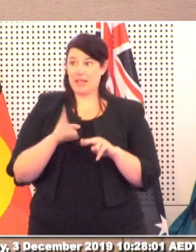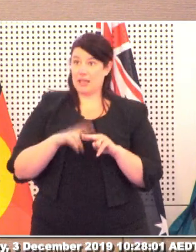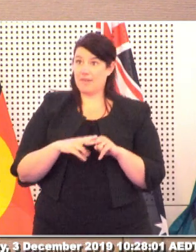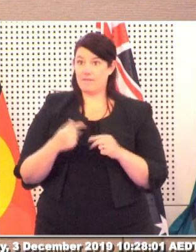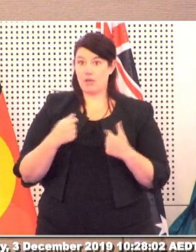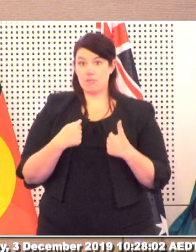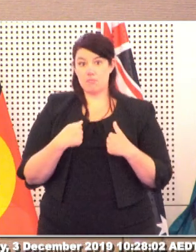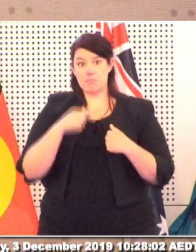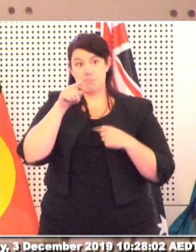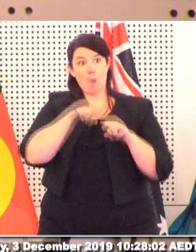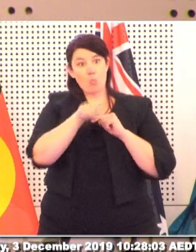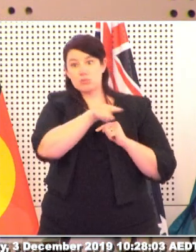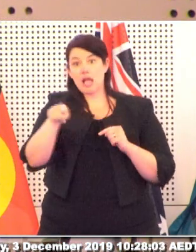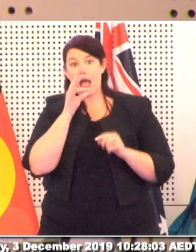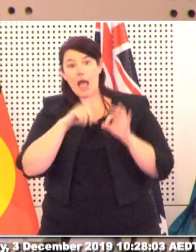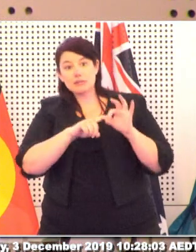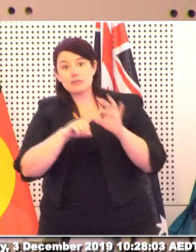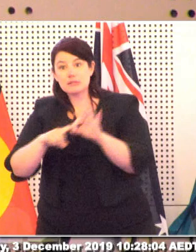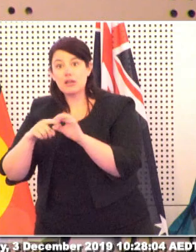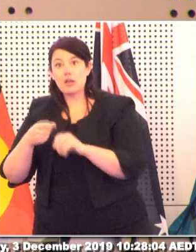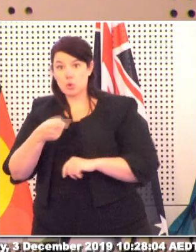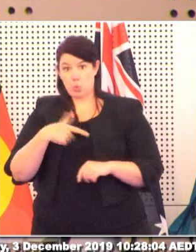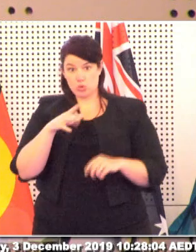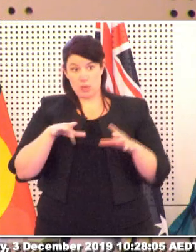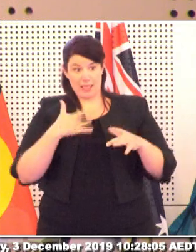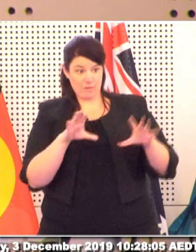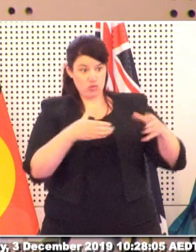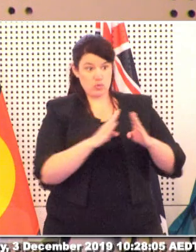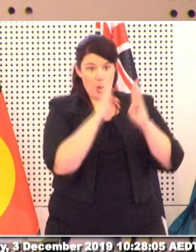but I think that they should have been asked and they hadn’t.